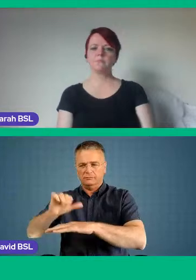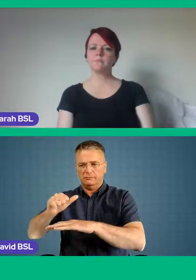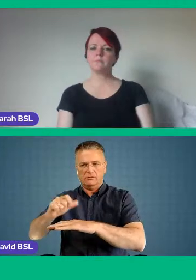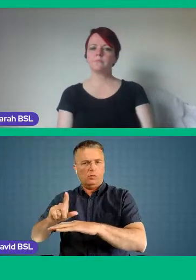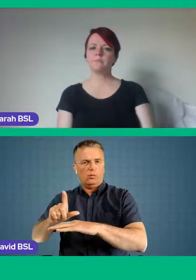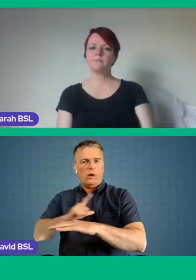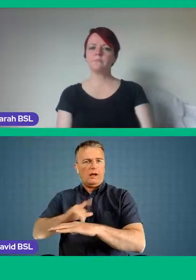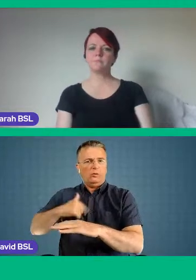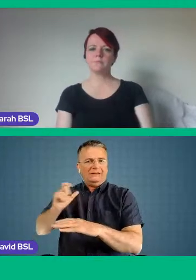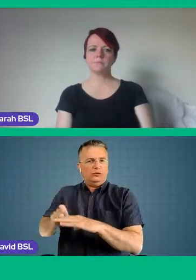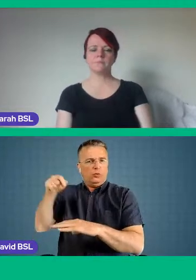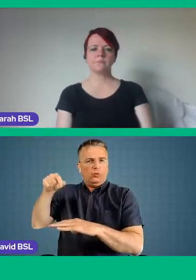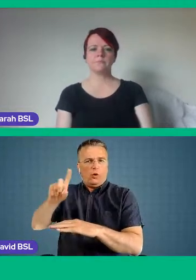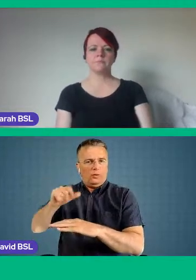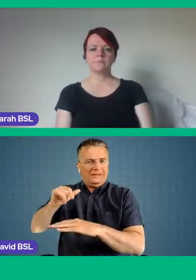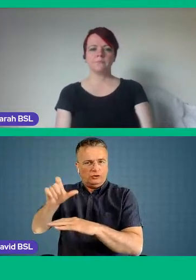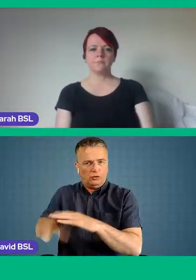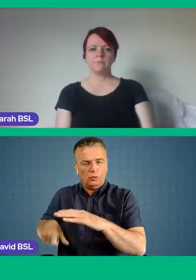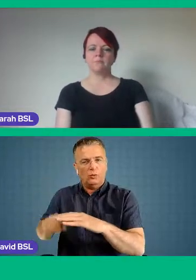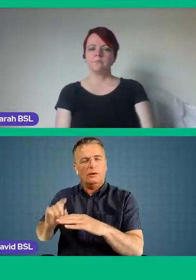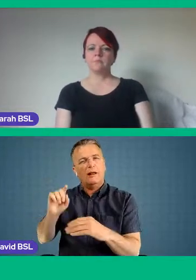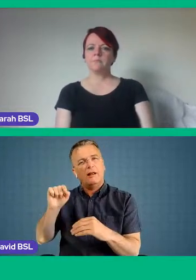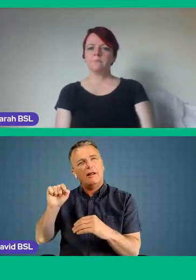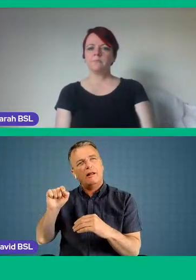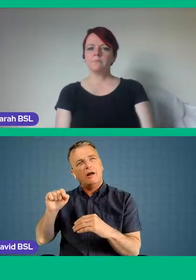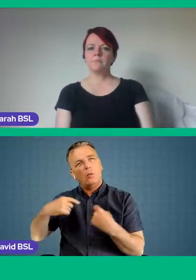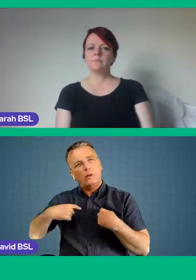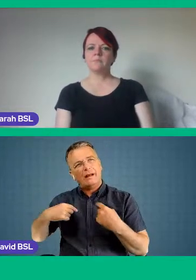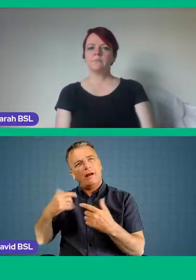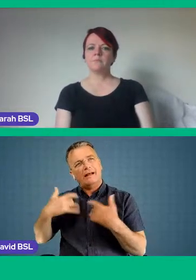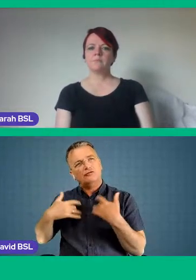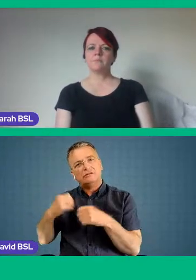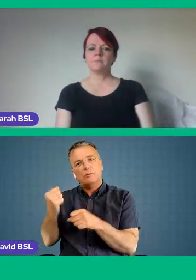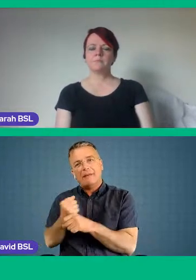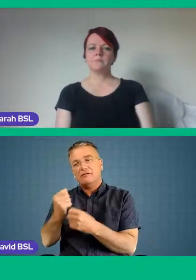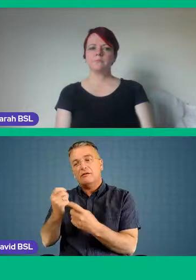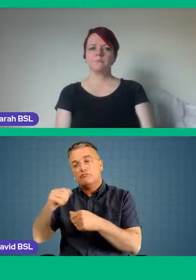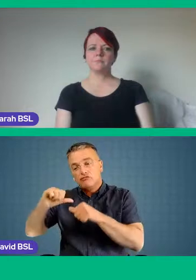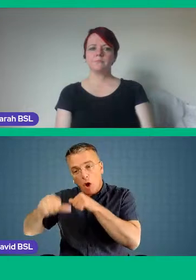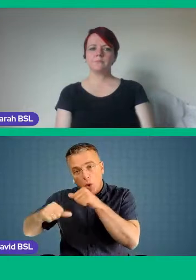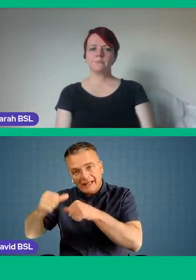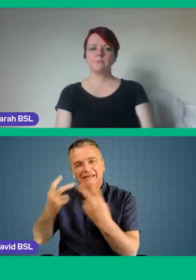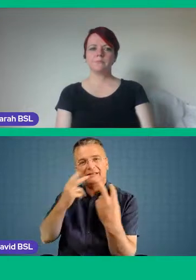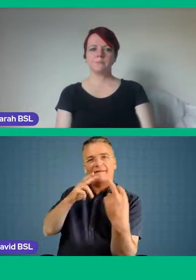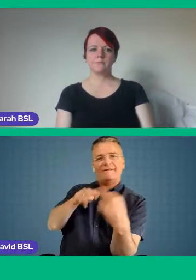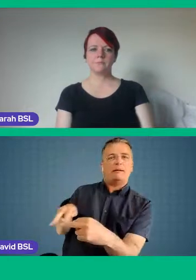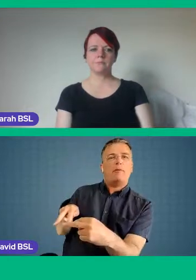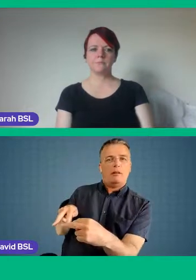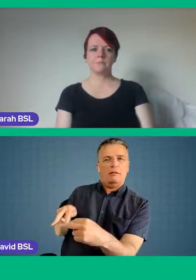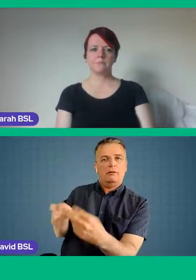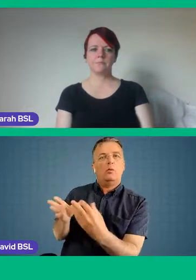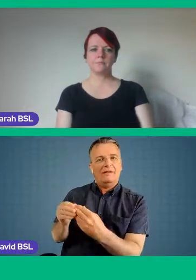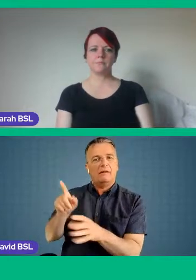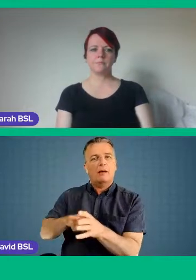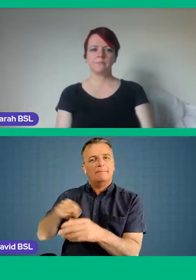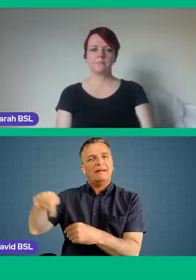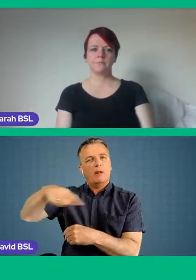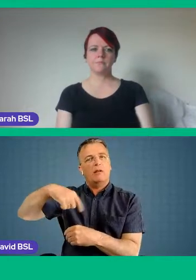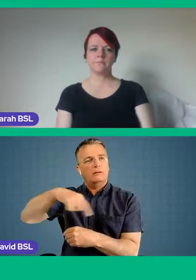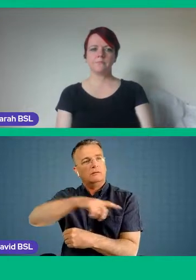I suppose in that, we are interested in making these processes visible alongside young people. And I think that is where inclusion. Radical